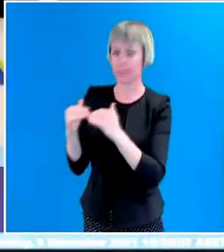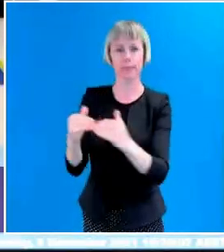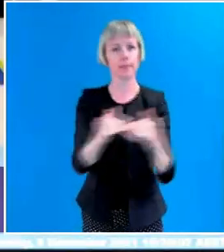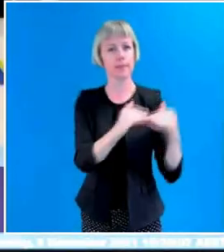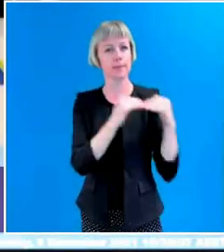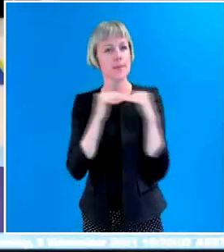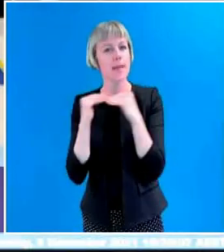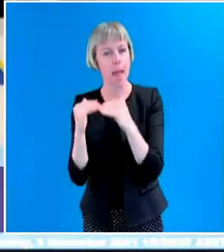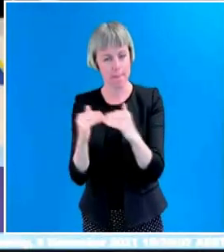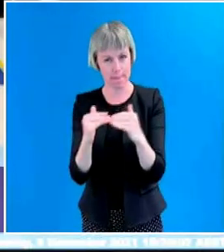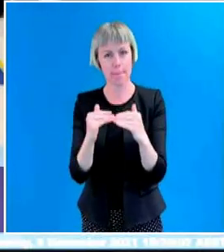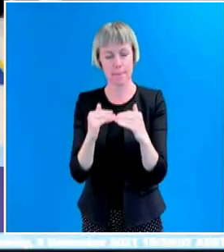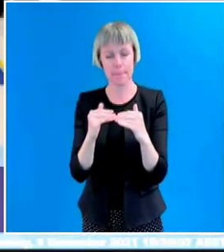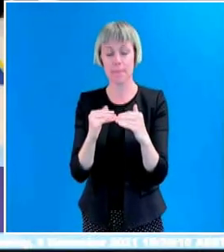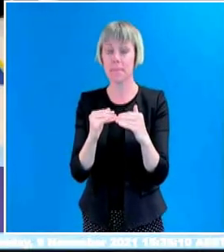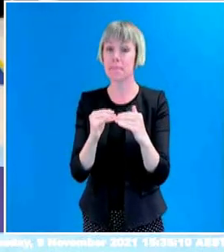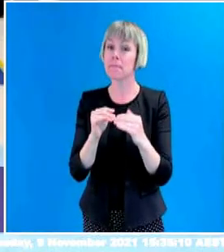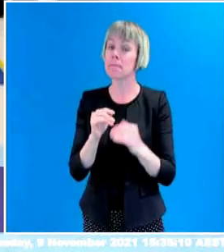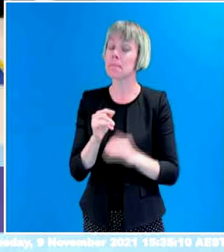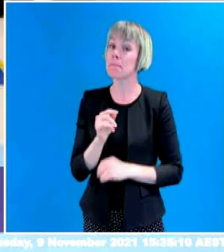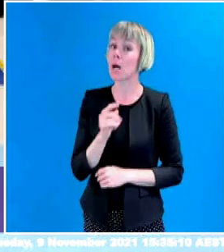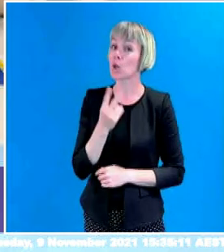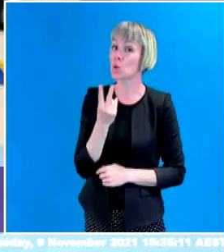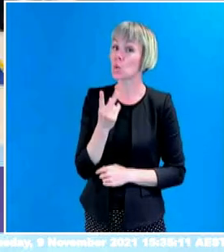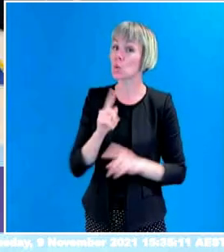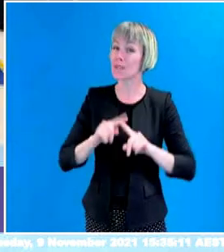But they are two different tools to get there.